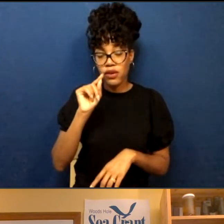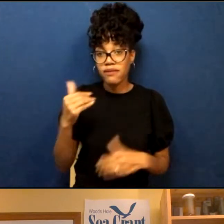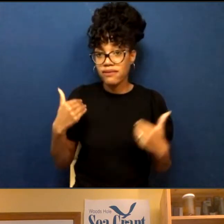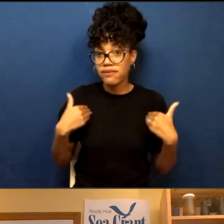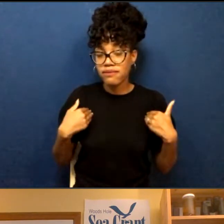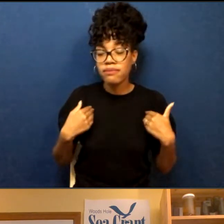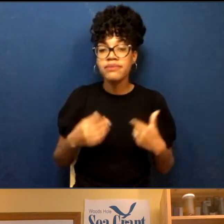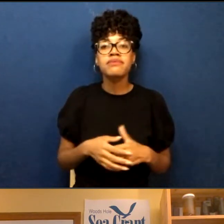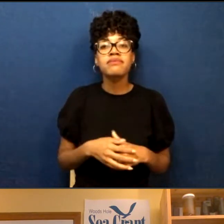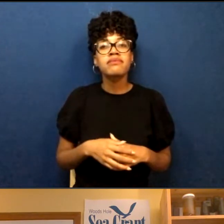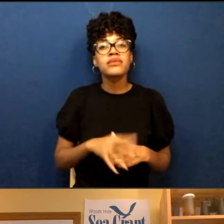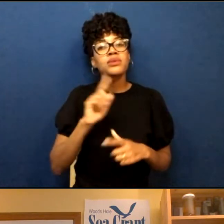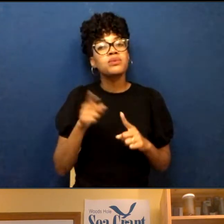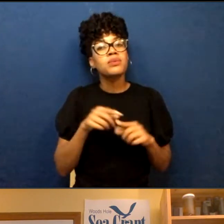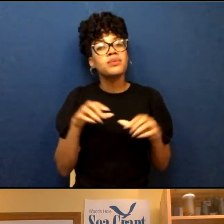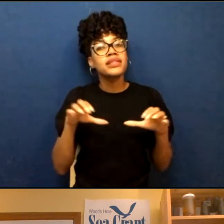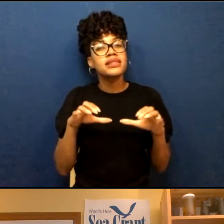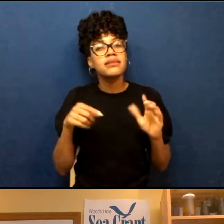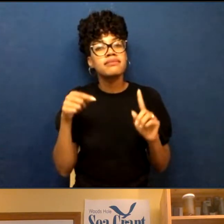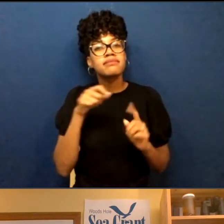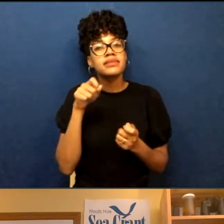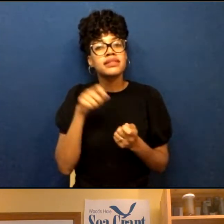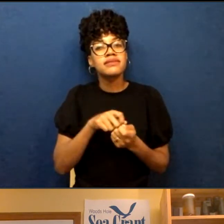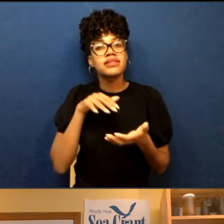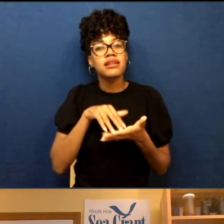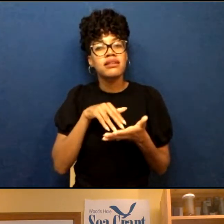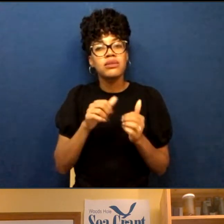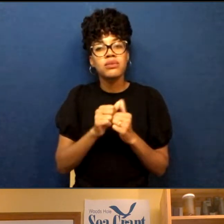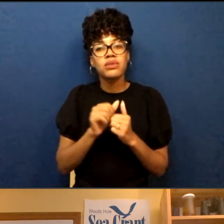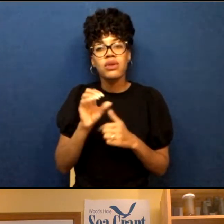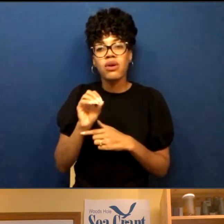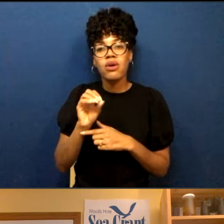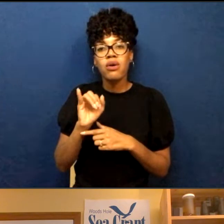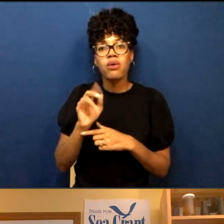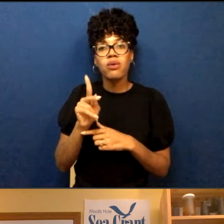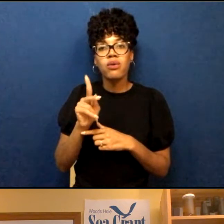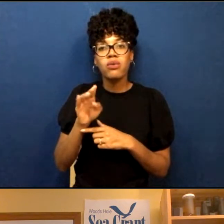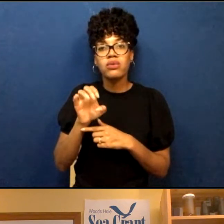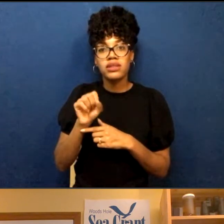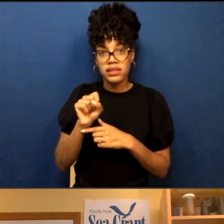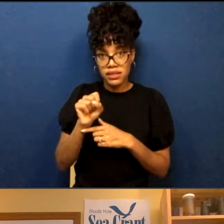with Oikonos, the data went to a website called seaturtles.org.